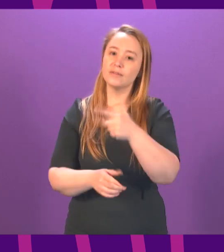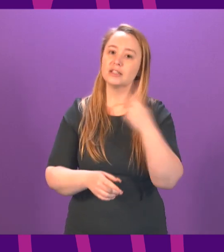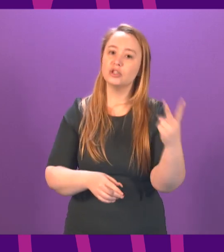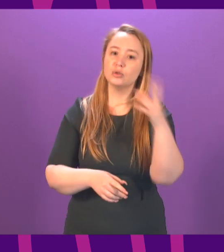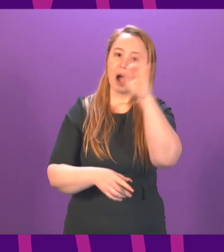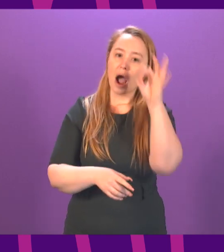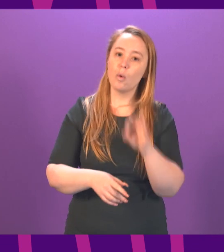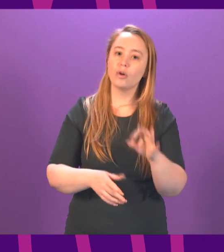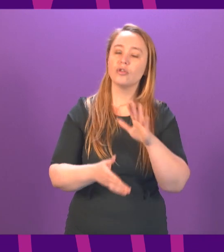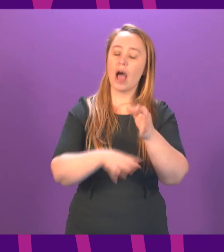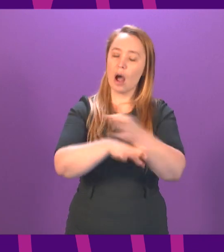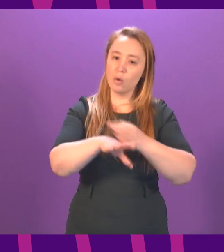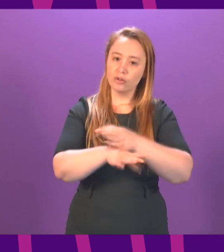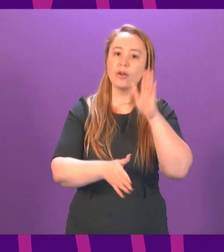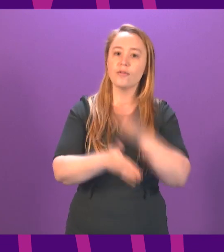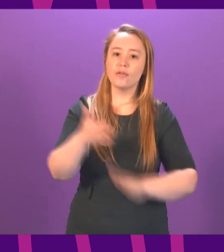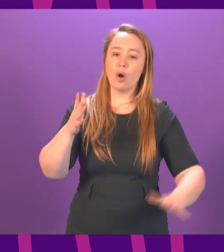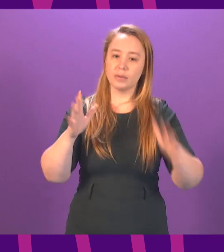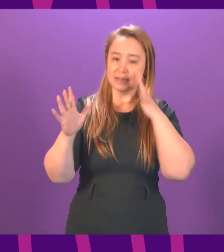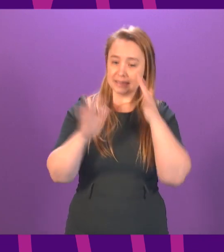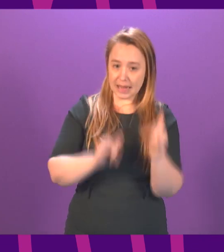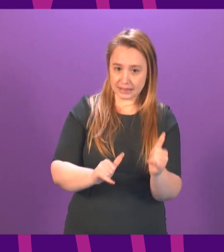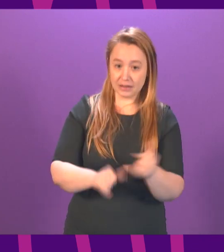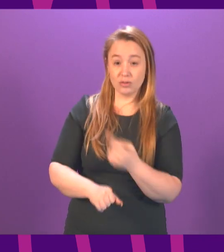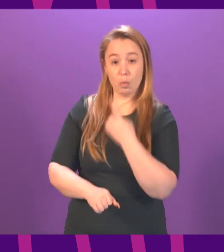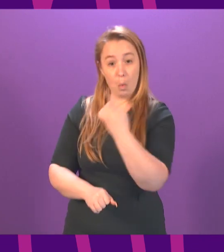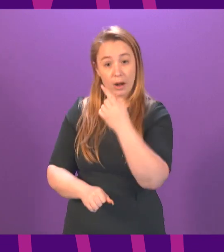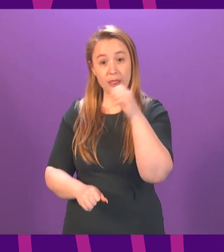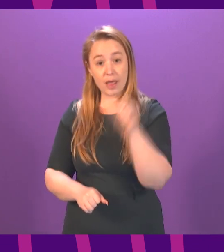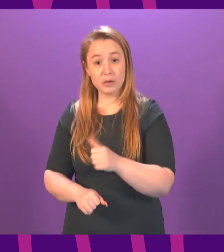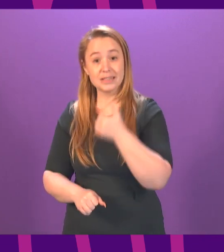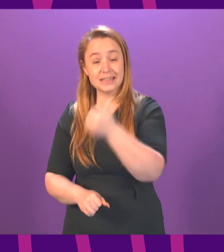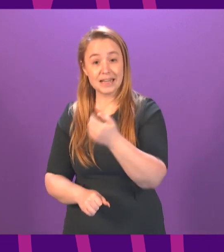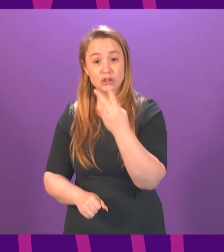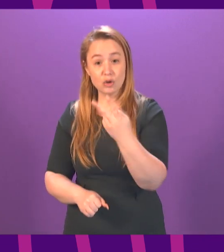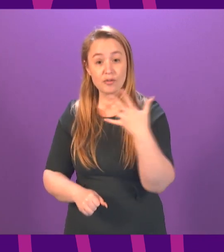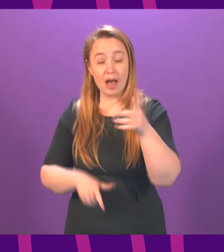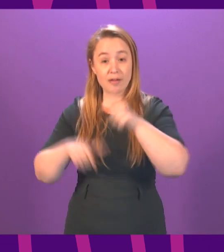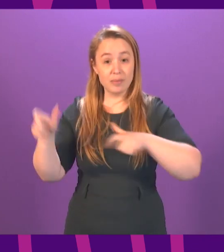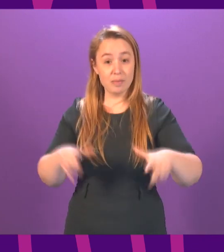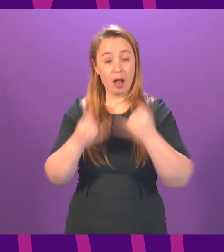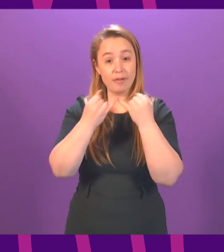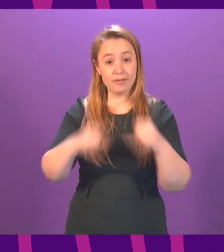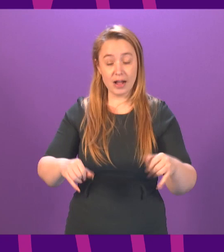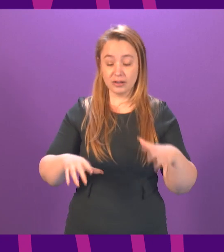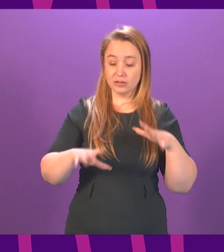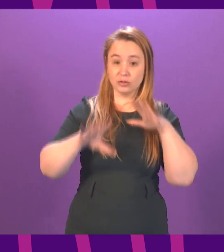of the month, that figure was as many as 1,625 people. When people are asked to self-isolate,